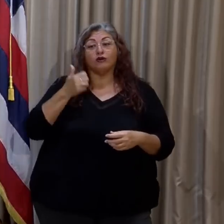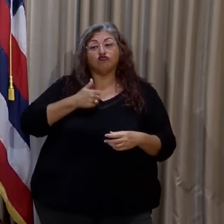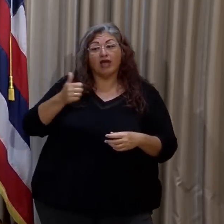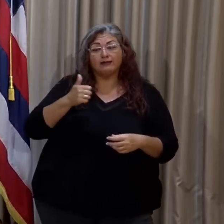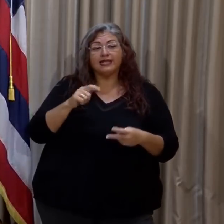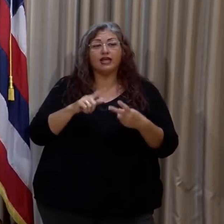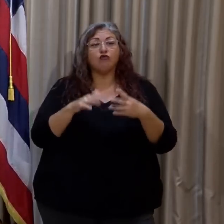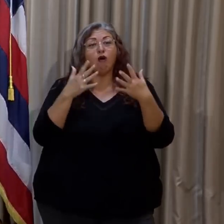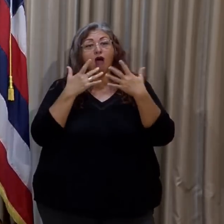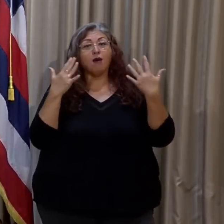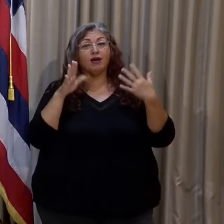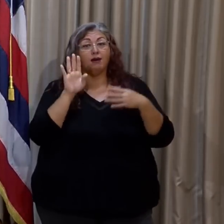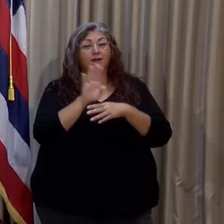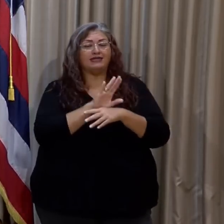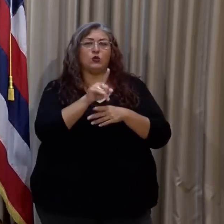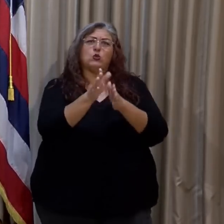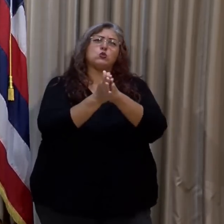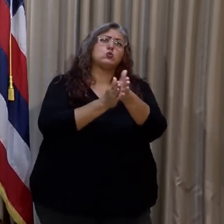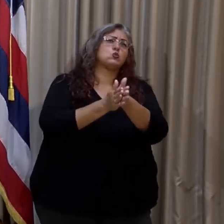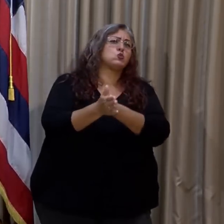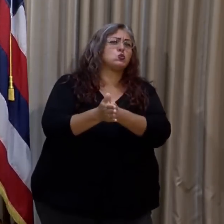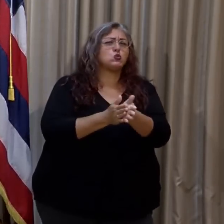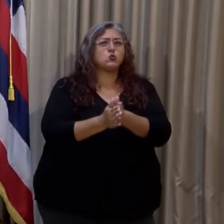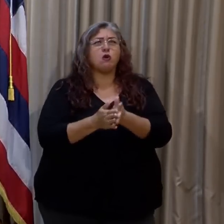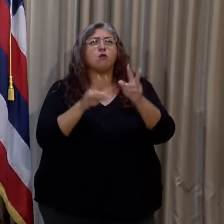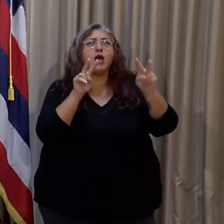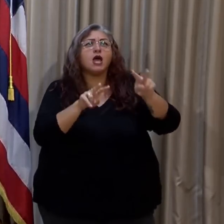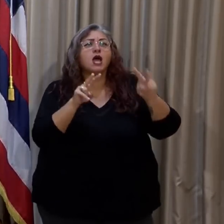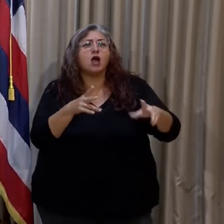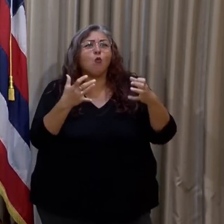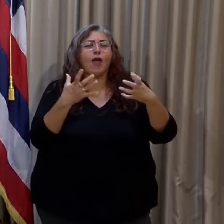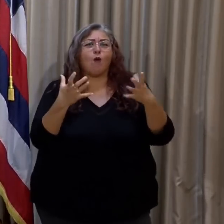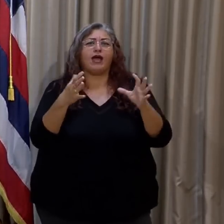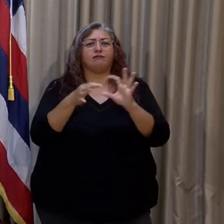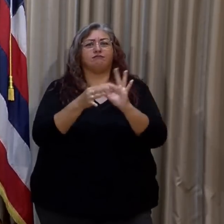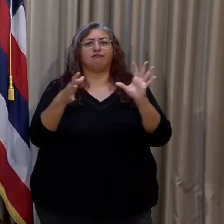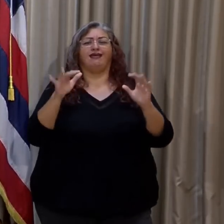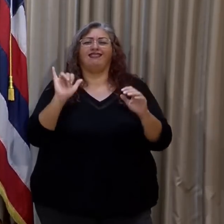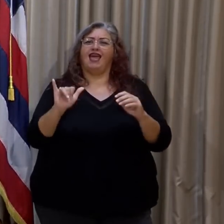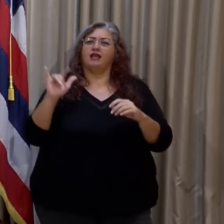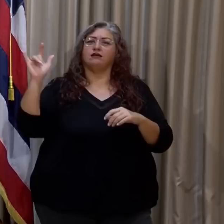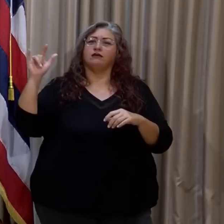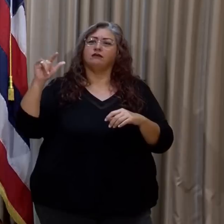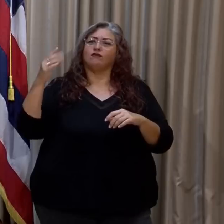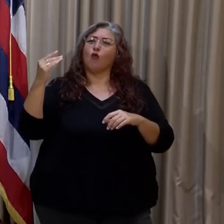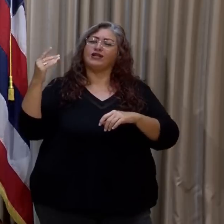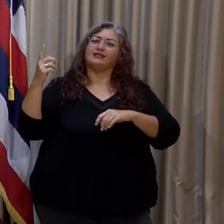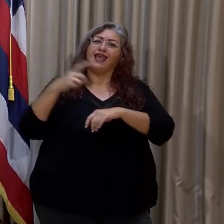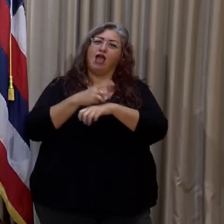CONDITIONS. WE UNDERSTAND THAT TRANSPORTATION AND HOSPITALITY